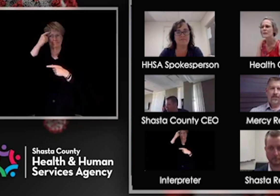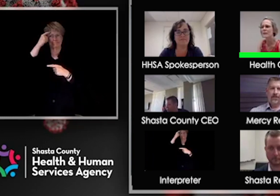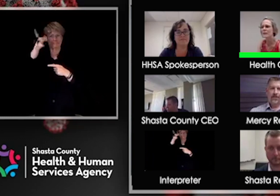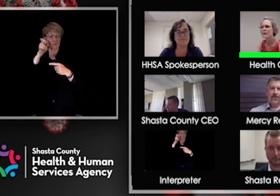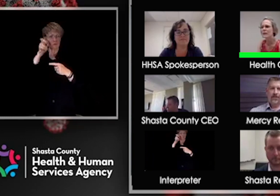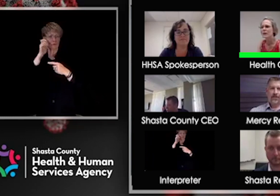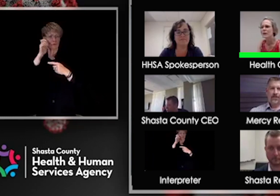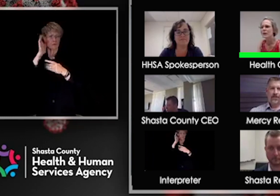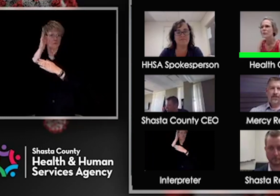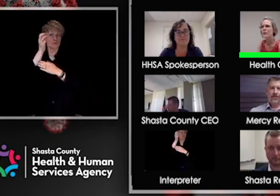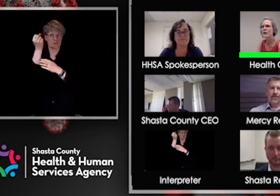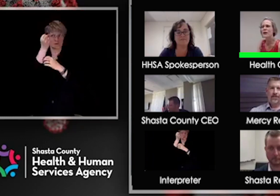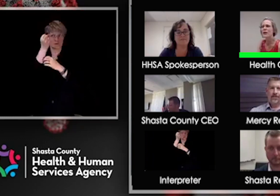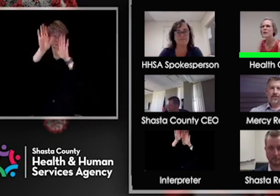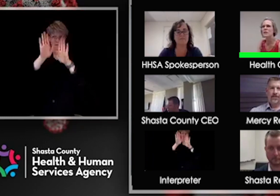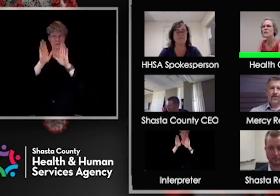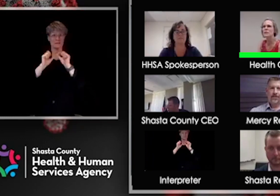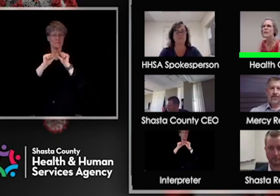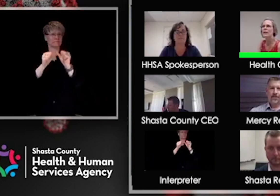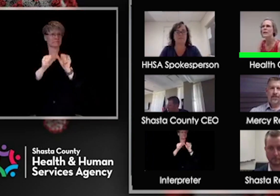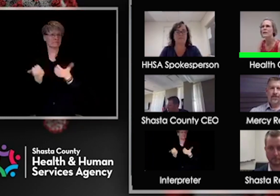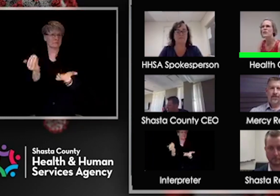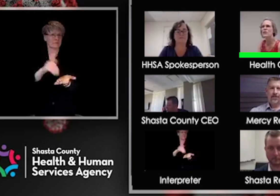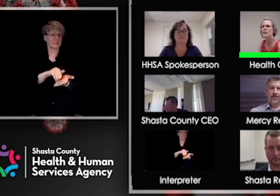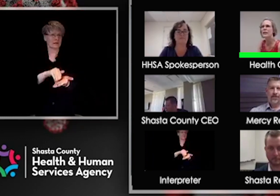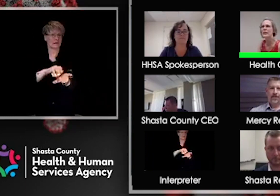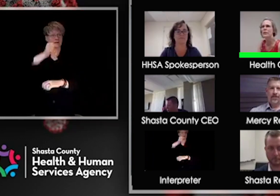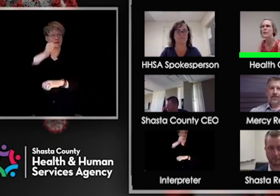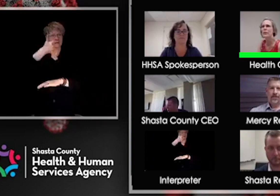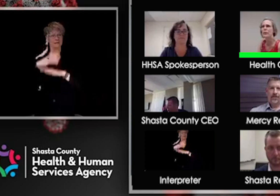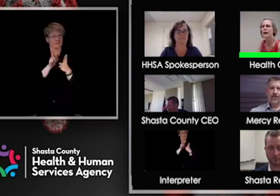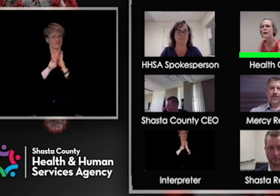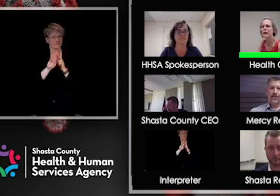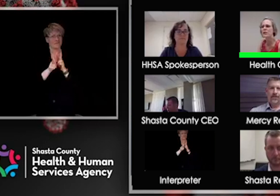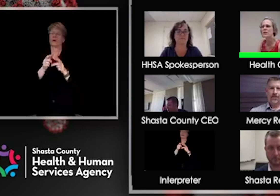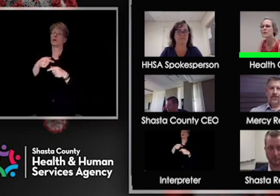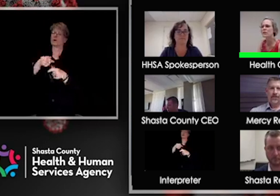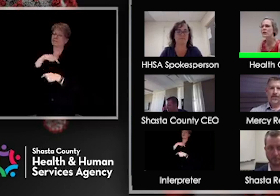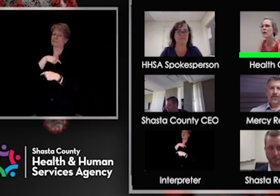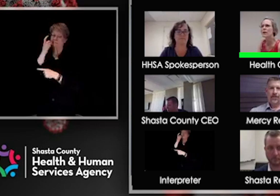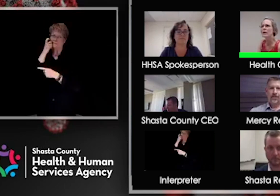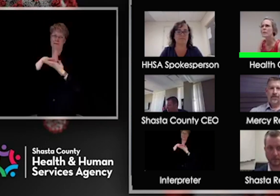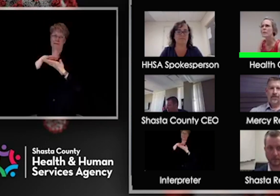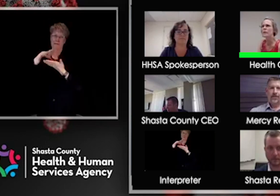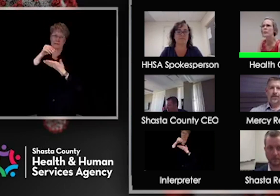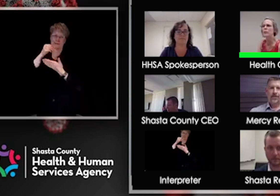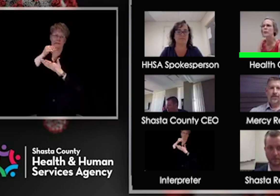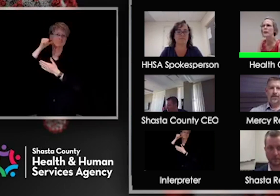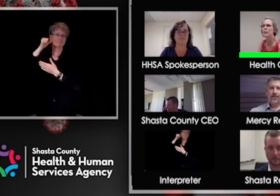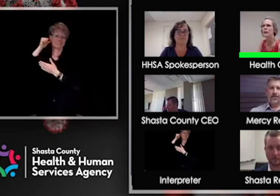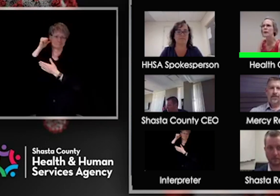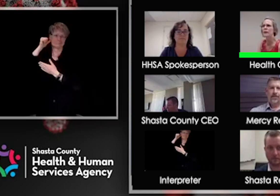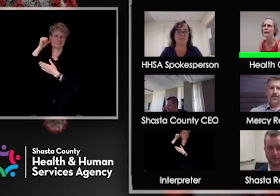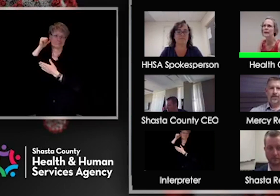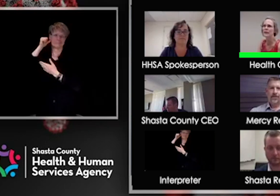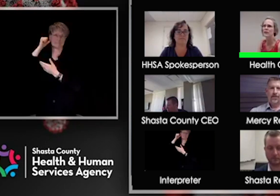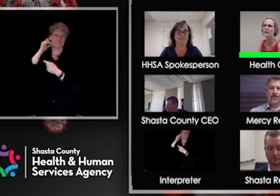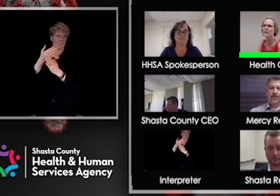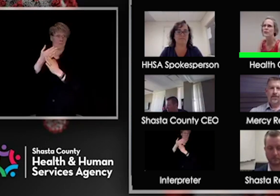Right, we just learned about that yesterday, we weren’t aware. We were talking late yesterday